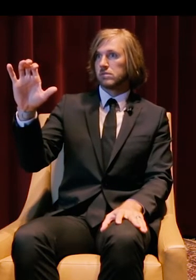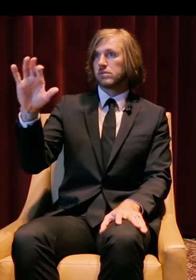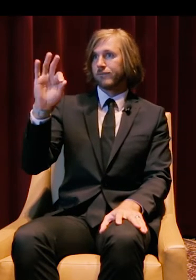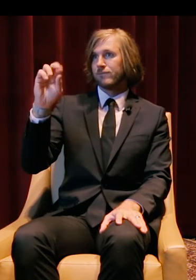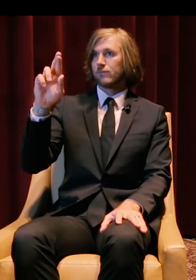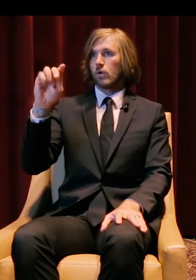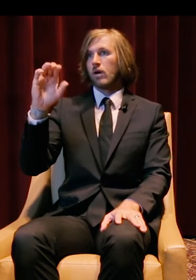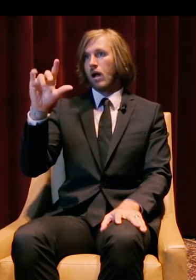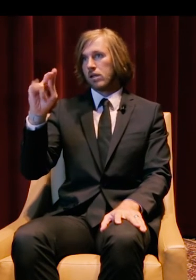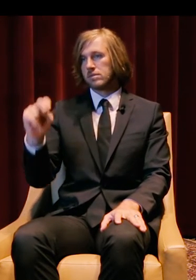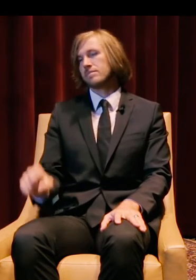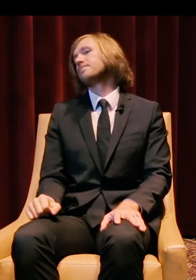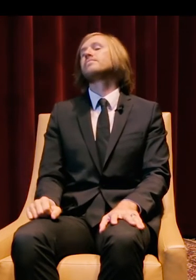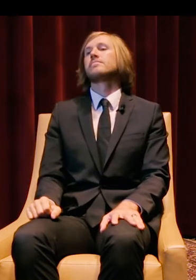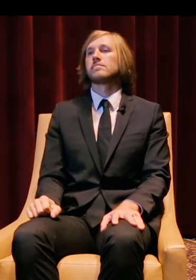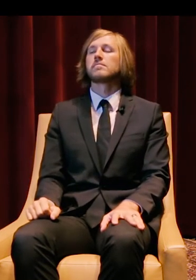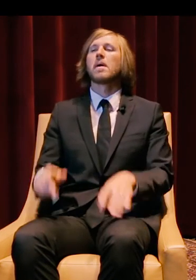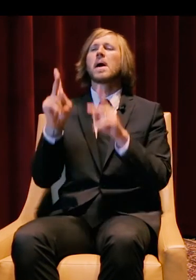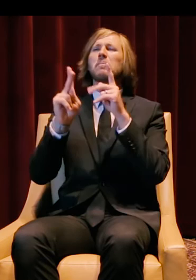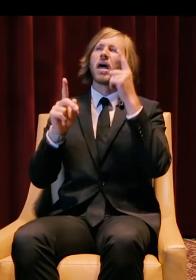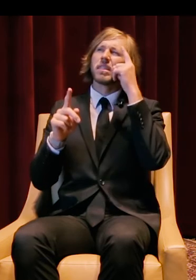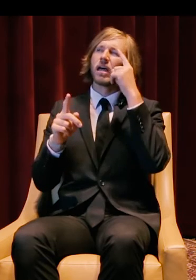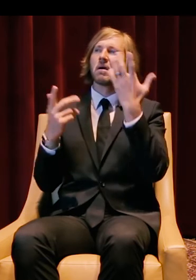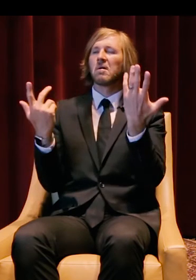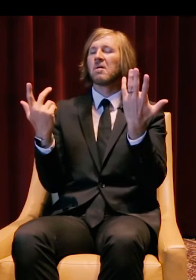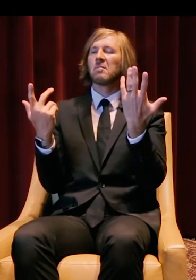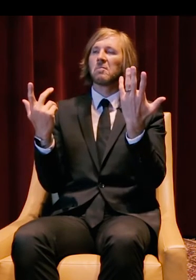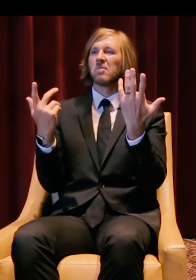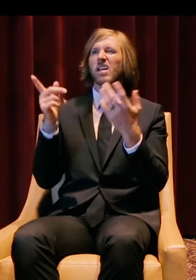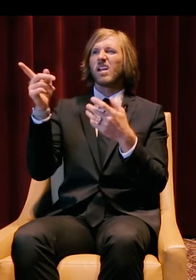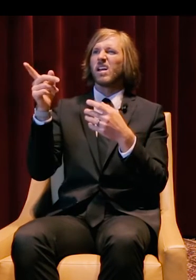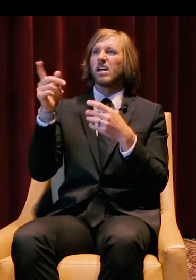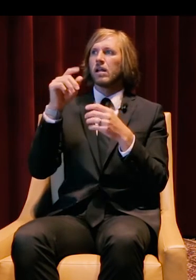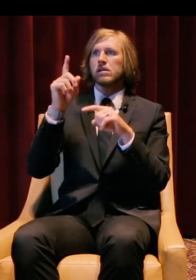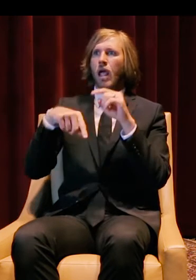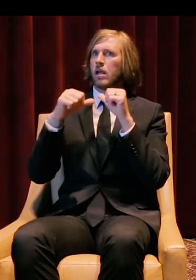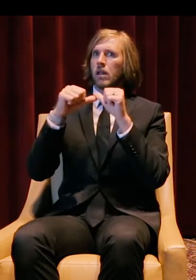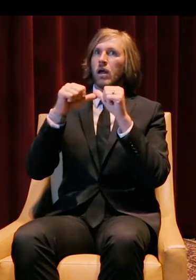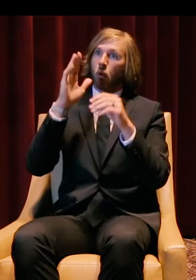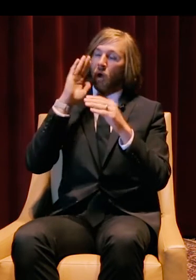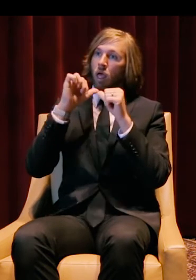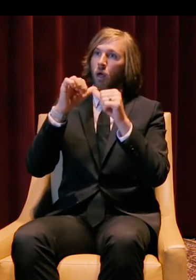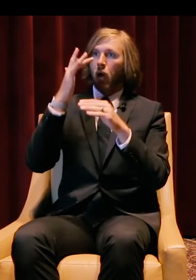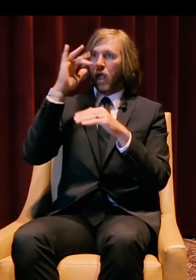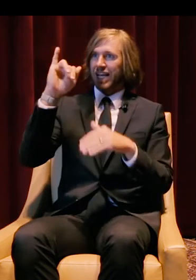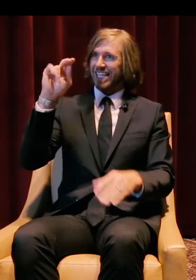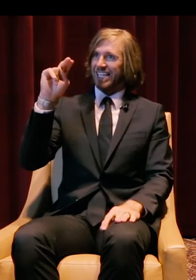Now, people think that a lot of times, that's not sustainable because if inflation's only at